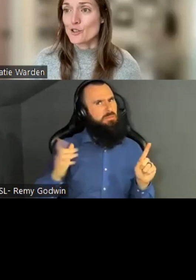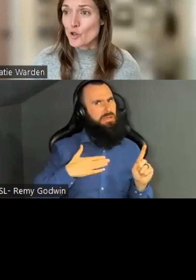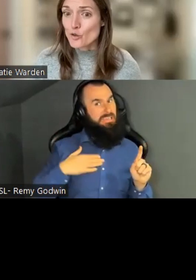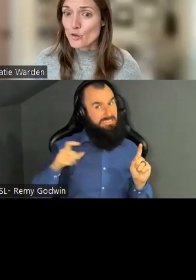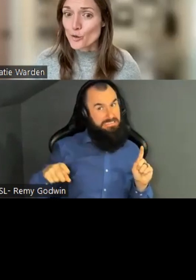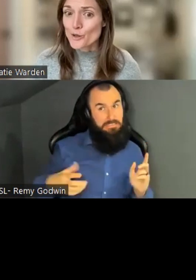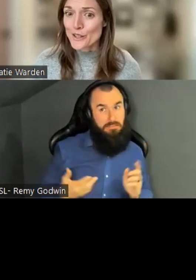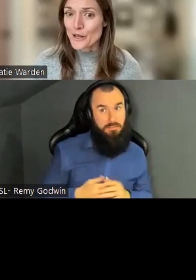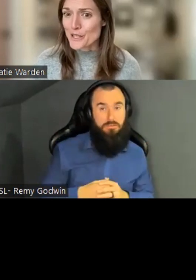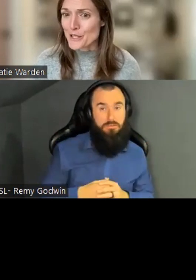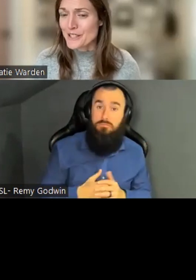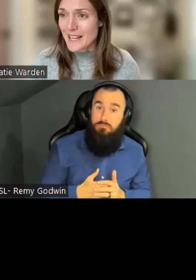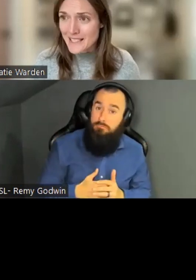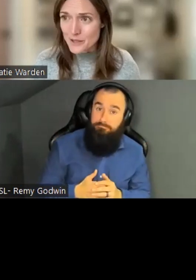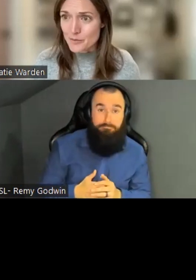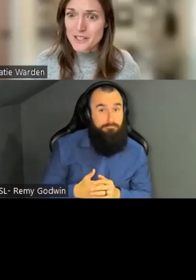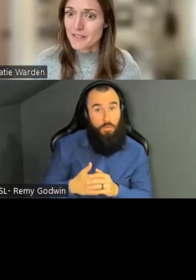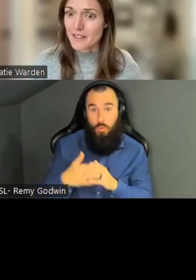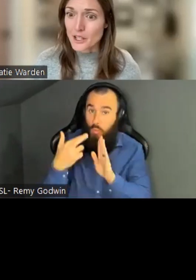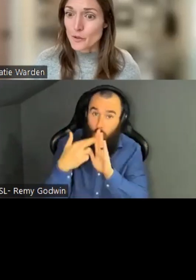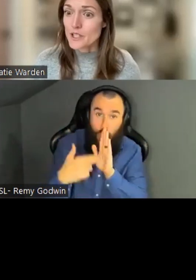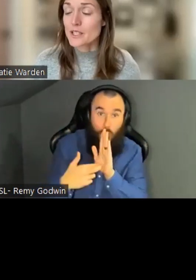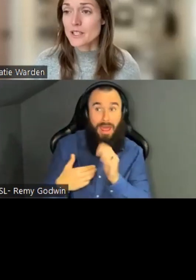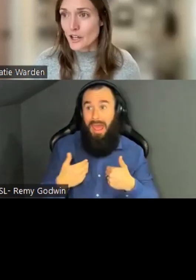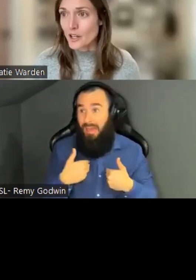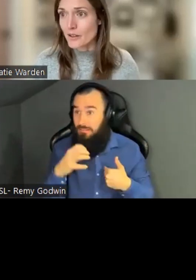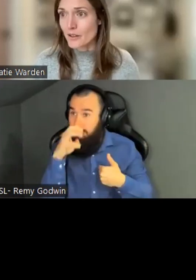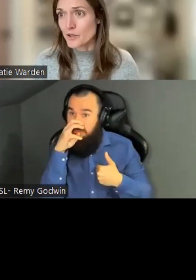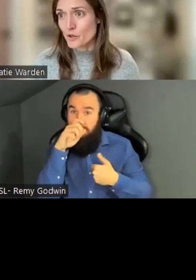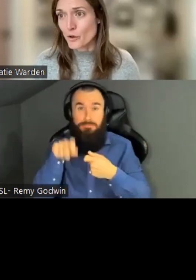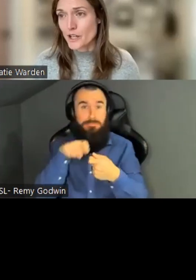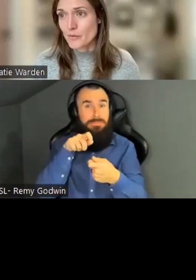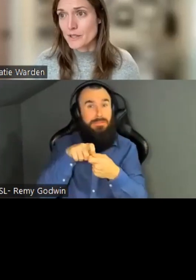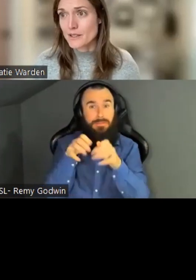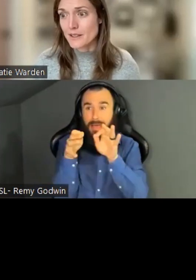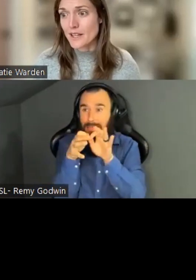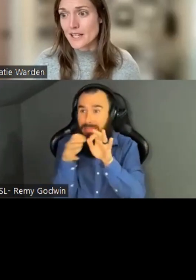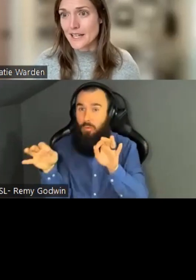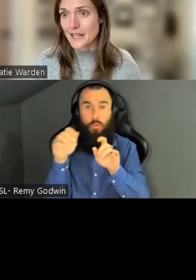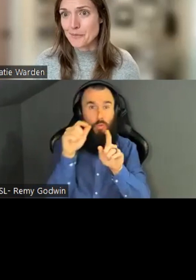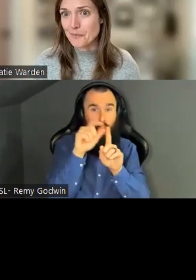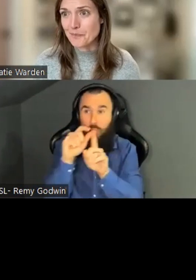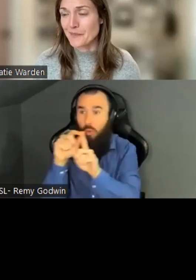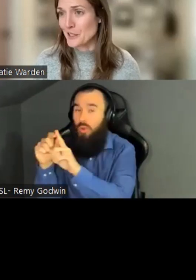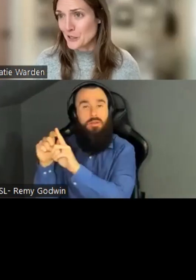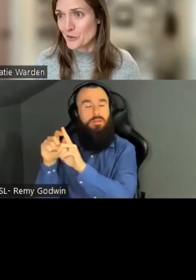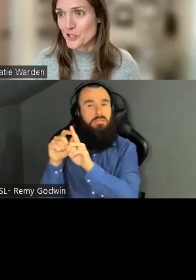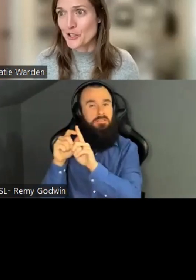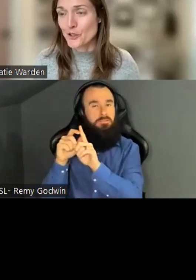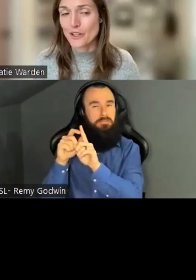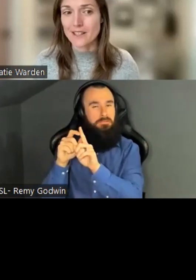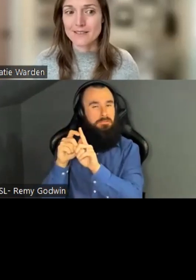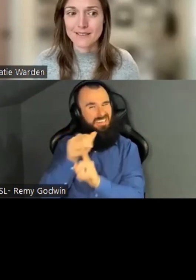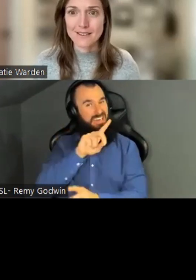There's no rule that we use any specific language to talk about these requirements in the ADA, I just want you to know that.